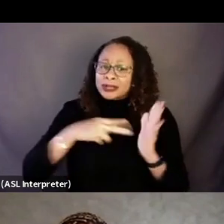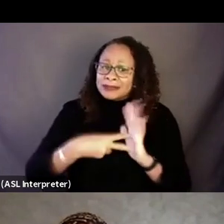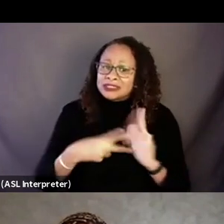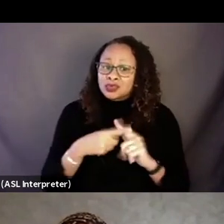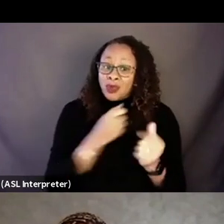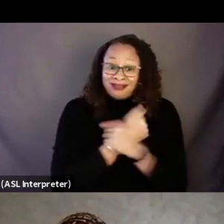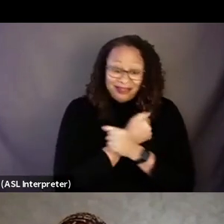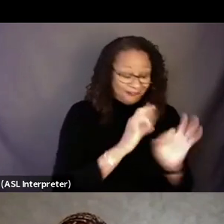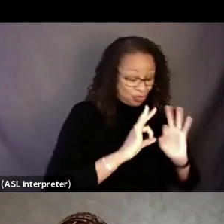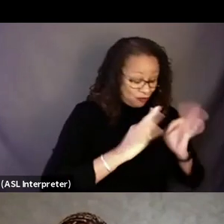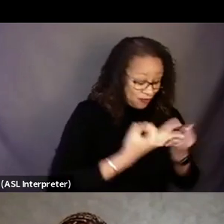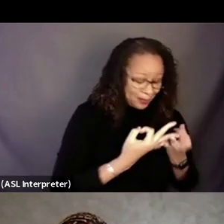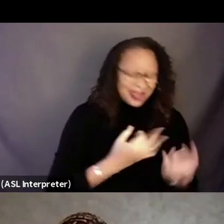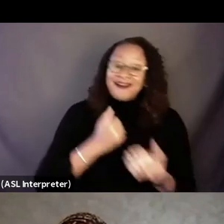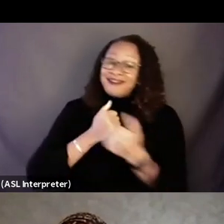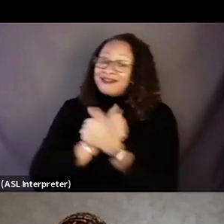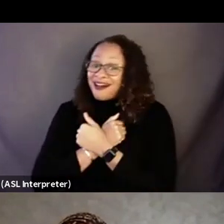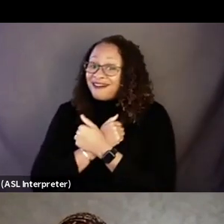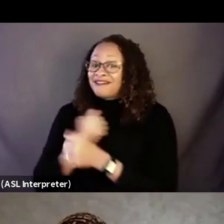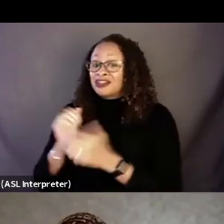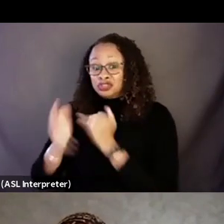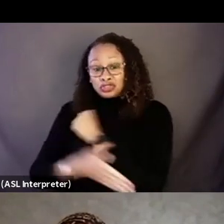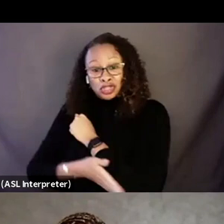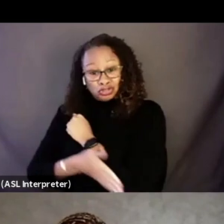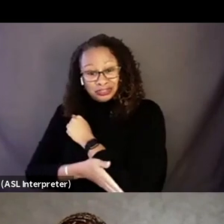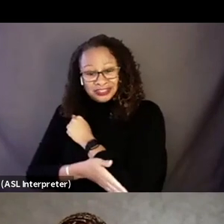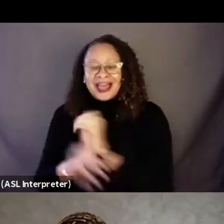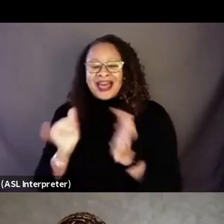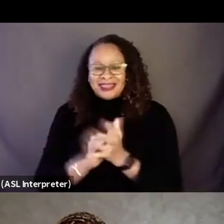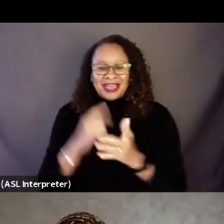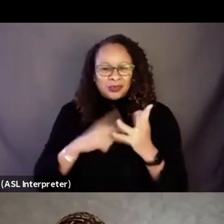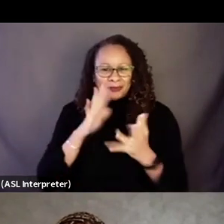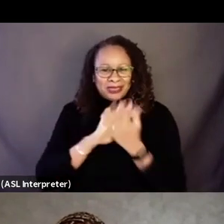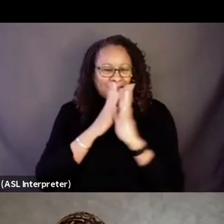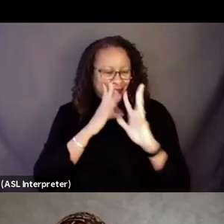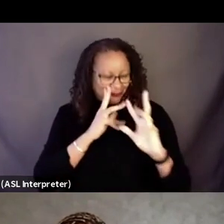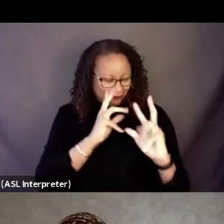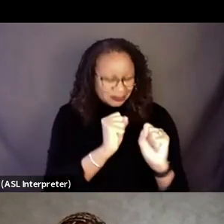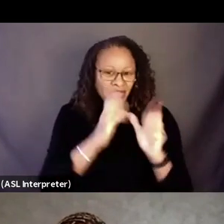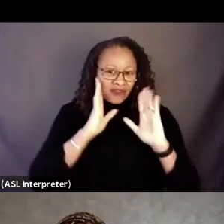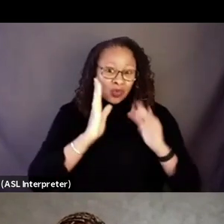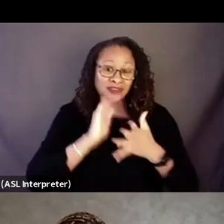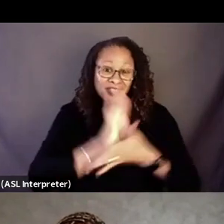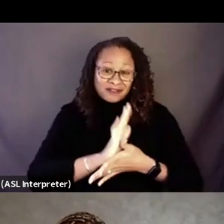And that's kind of what drew us and became like the agenda and like answering those questions